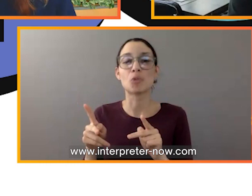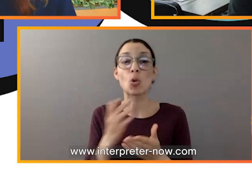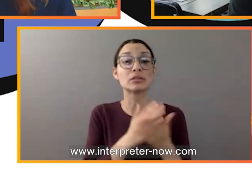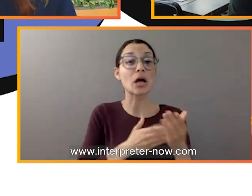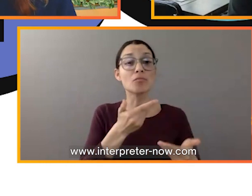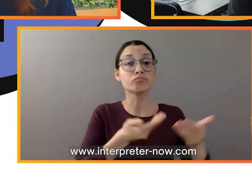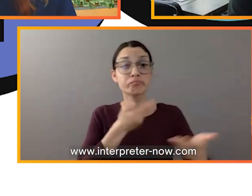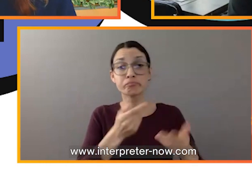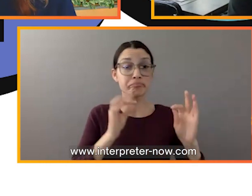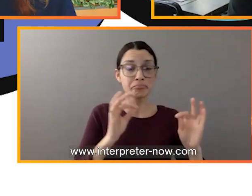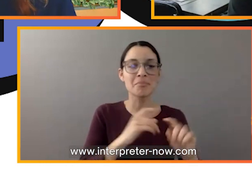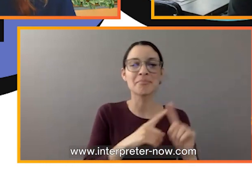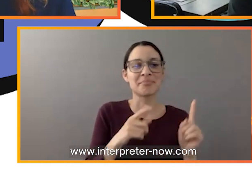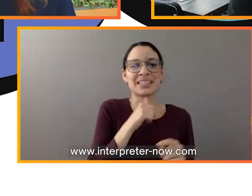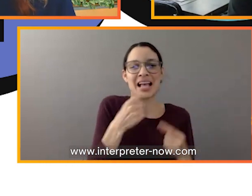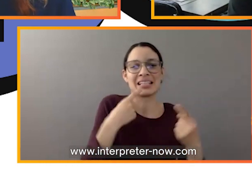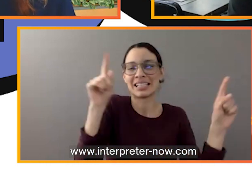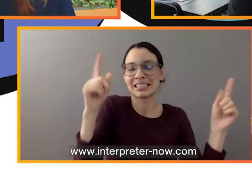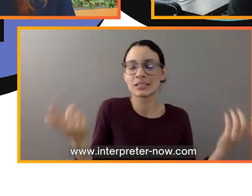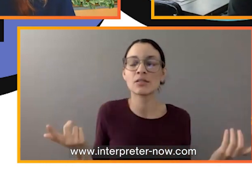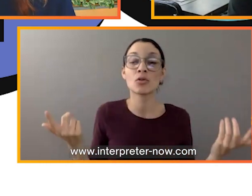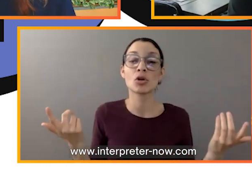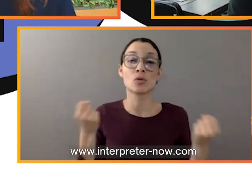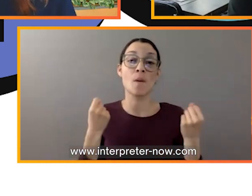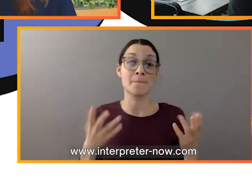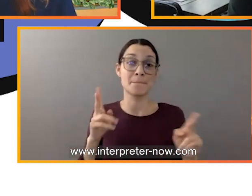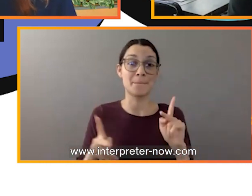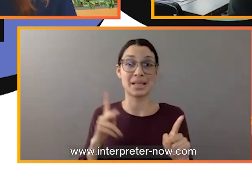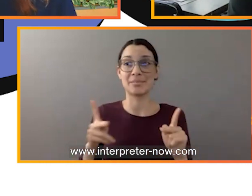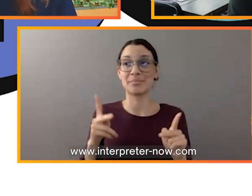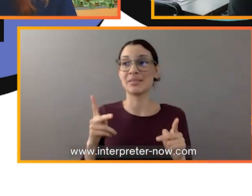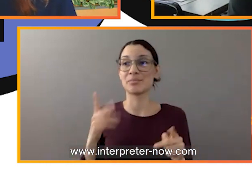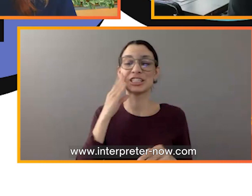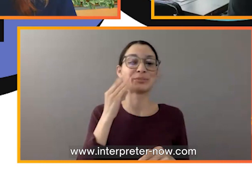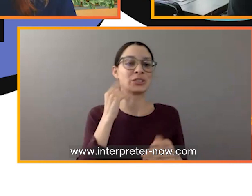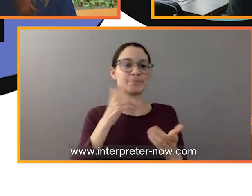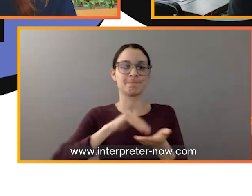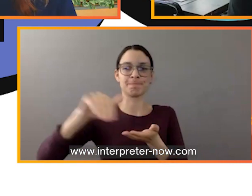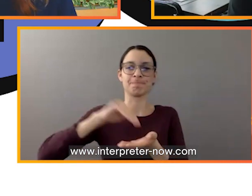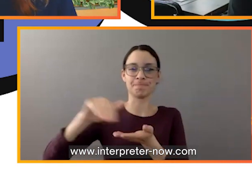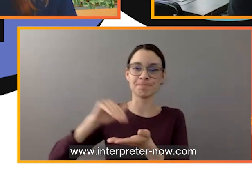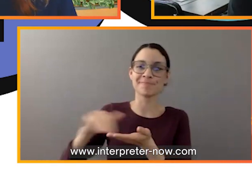So a lot of people have been let go, and a lot of the resources for ERG groups or Diversity